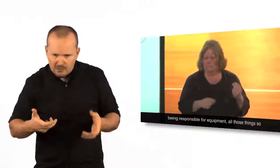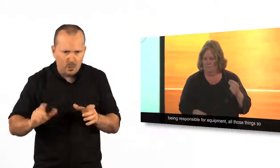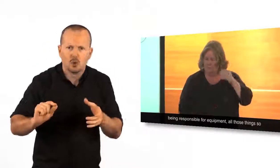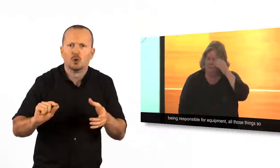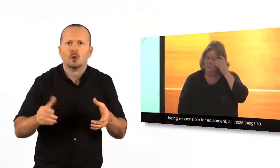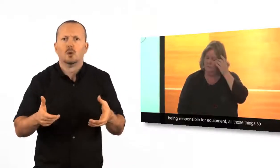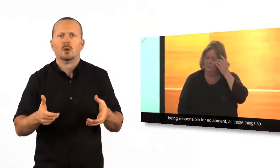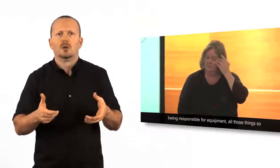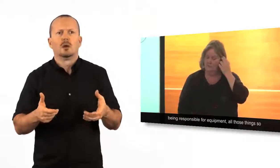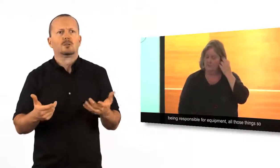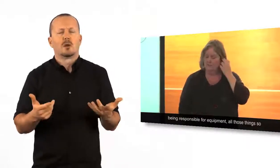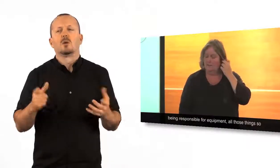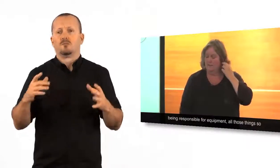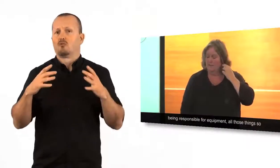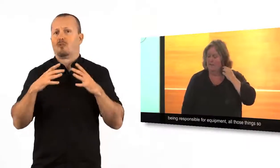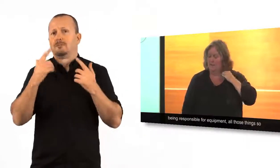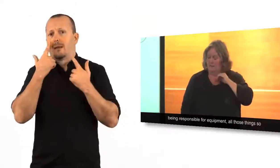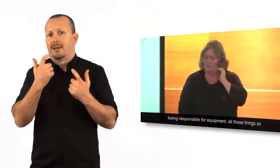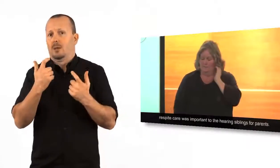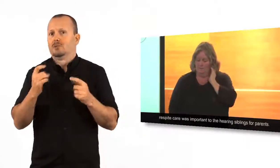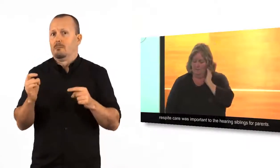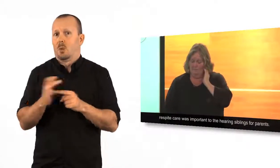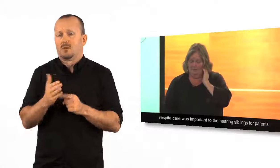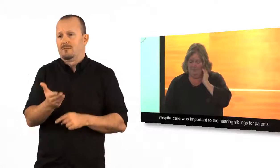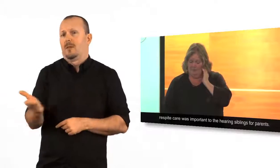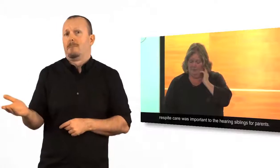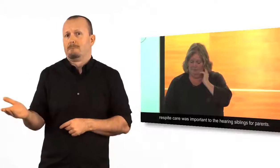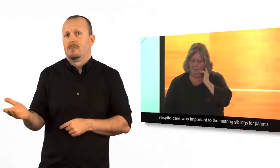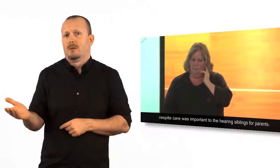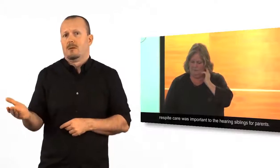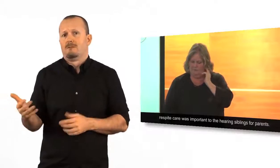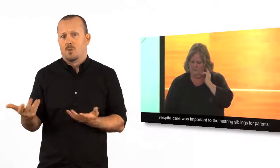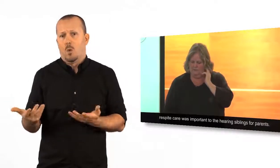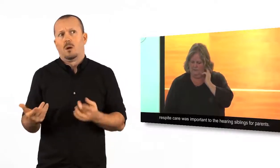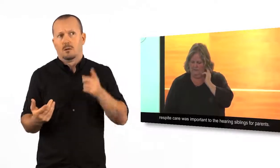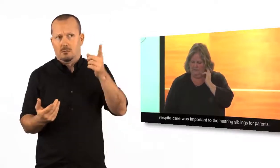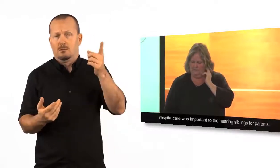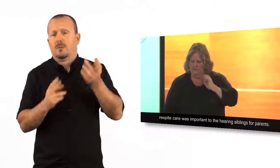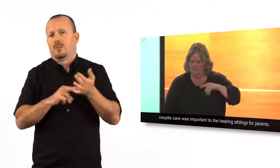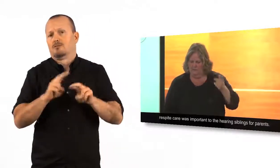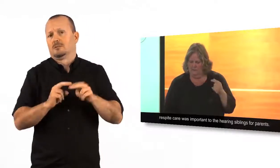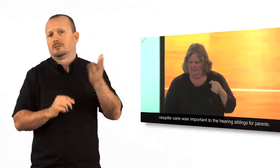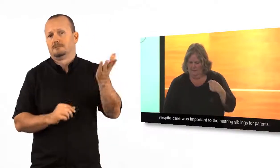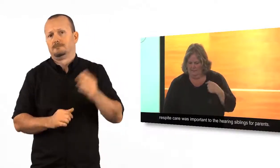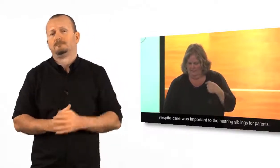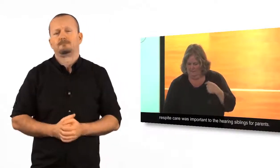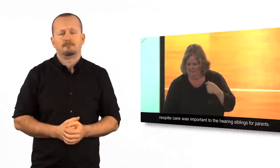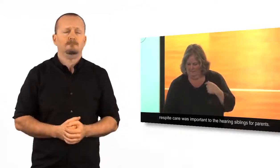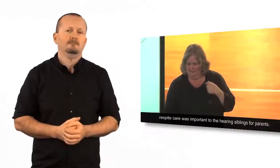for equipment, all those things so respite care was important to the hearing siblings